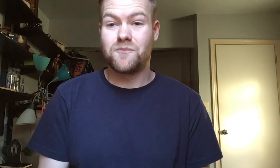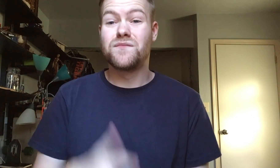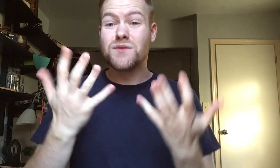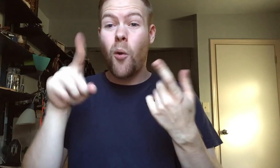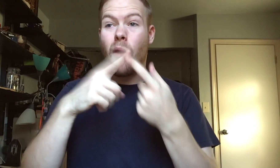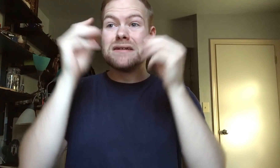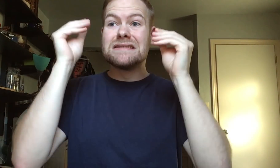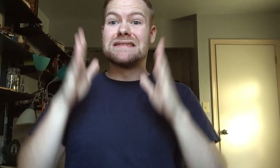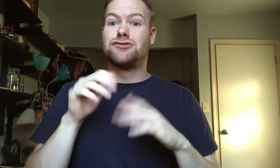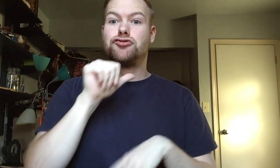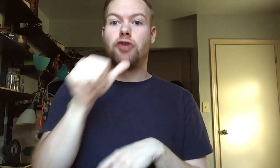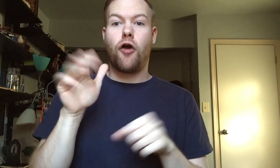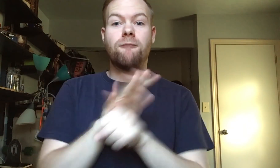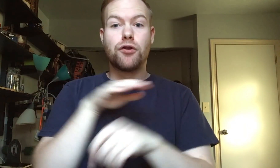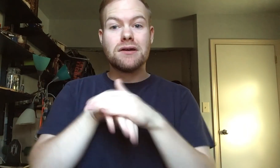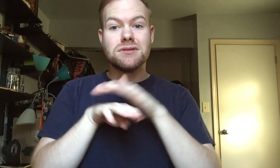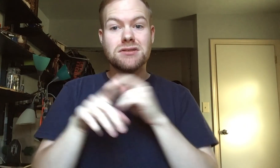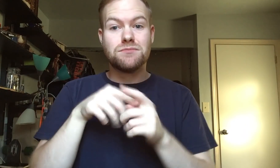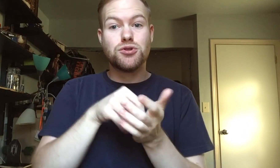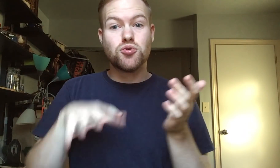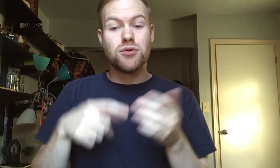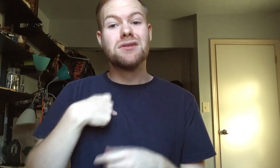So, when teachers aren’t fully accessible to students,